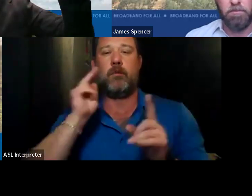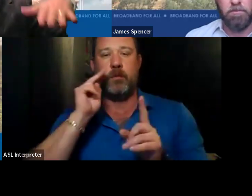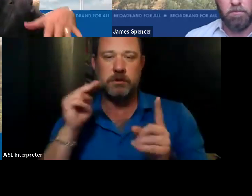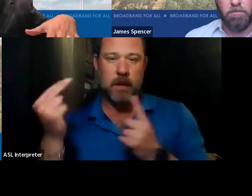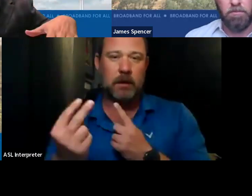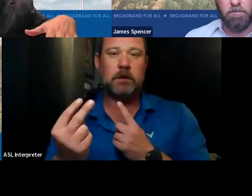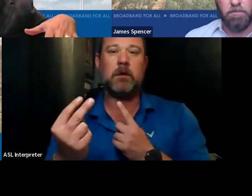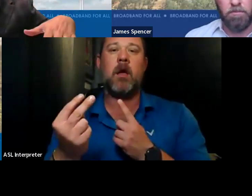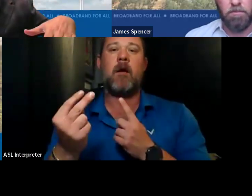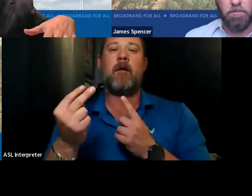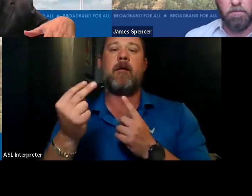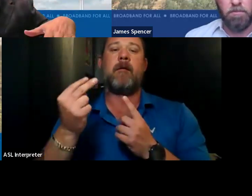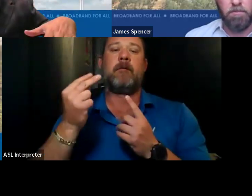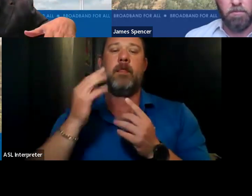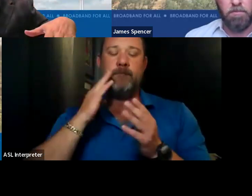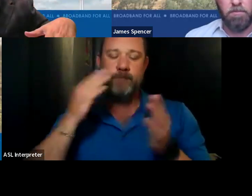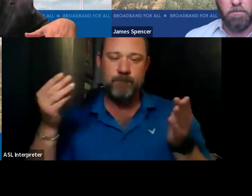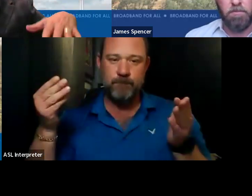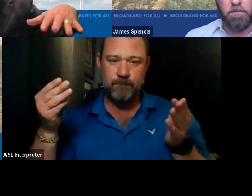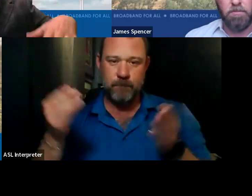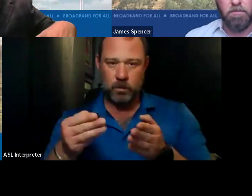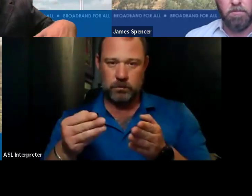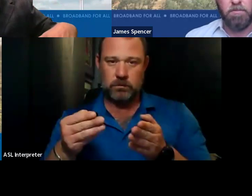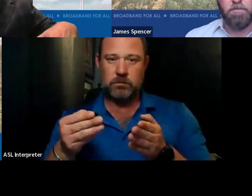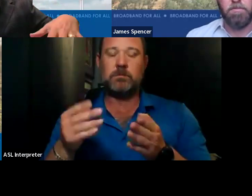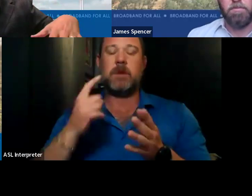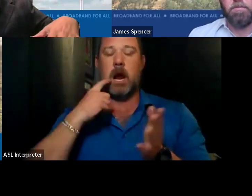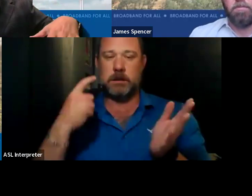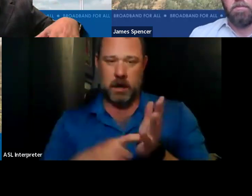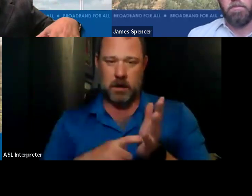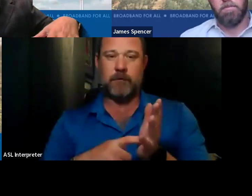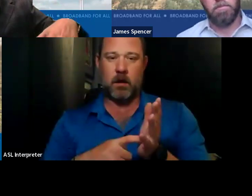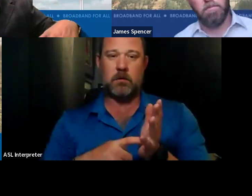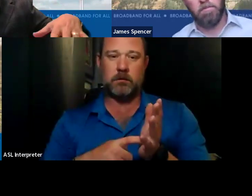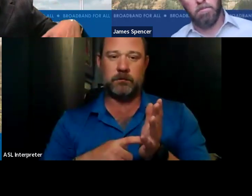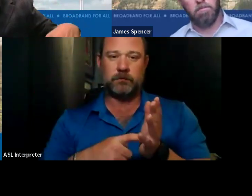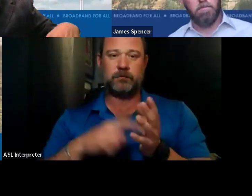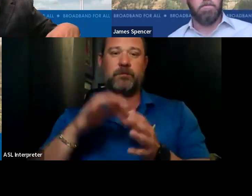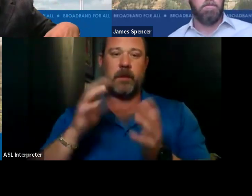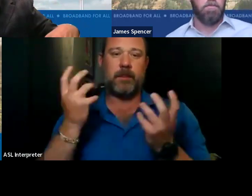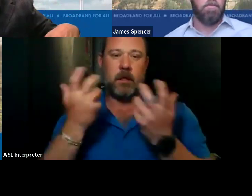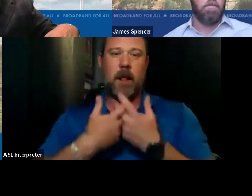driving down the focus that was identified in this, you know, collaborative planning process